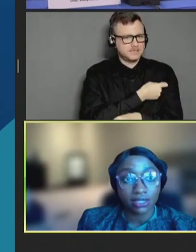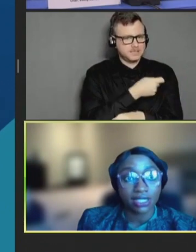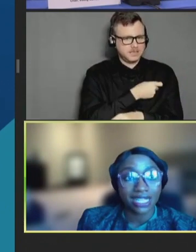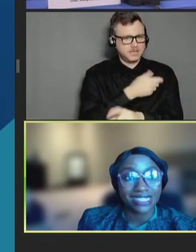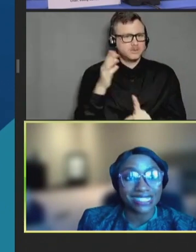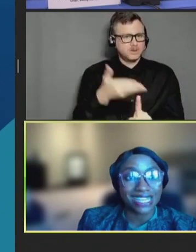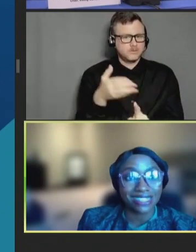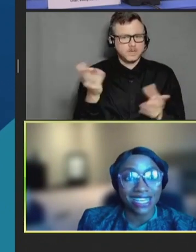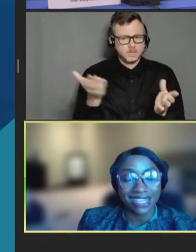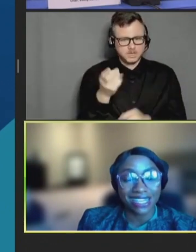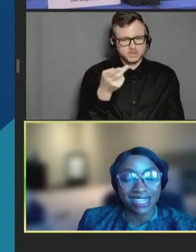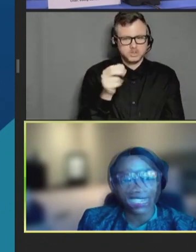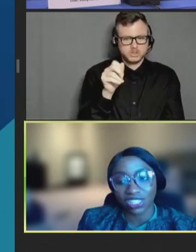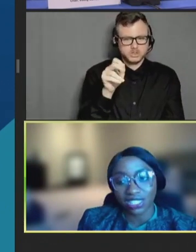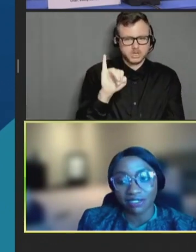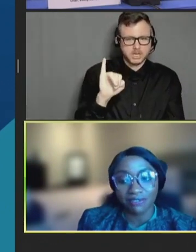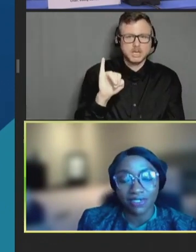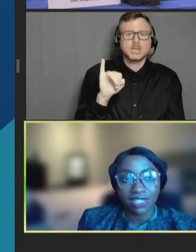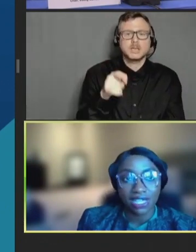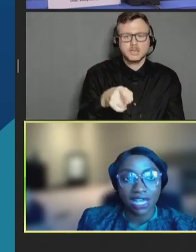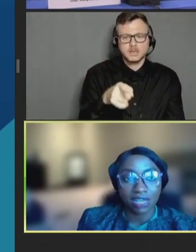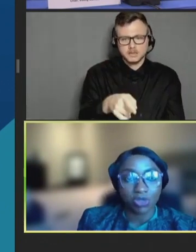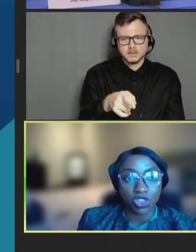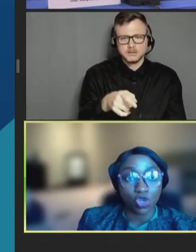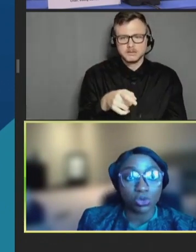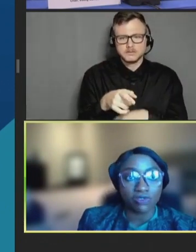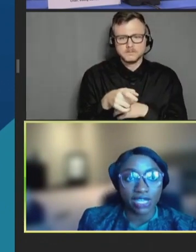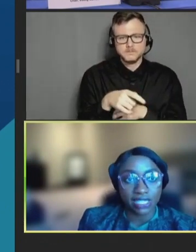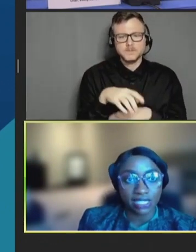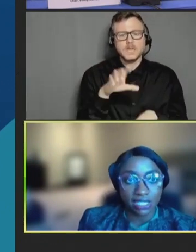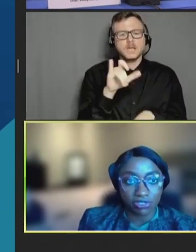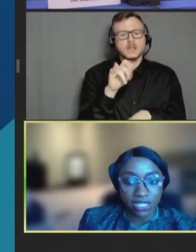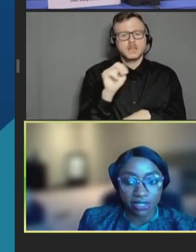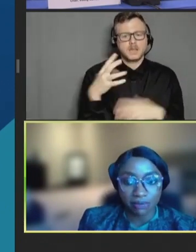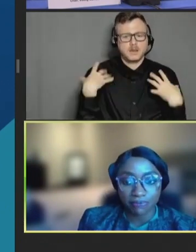Clinton Health Access Initiative. And I'm on the global vaccines delivery team.